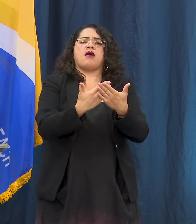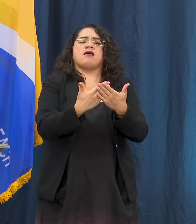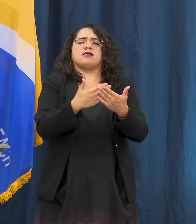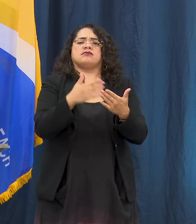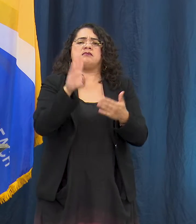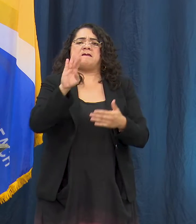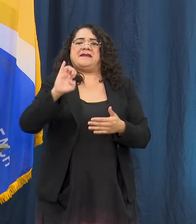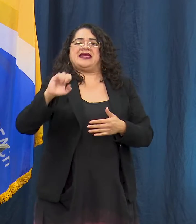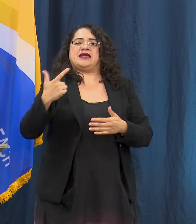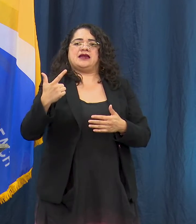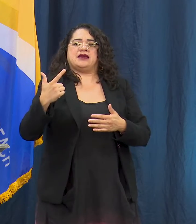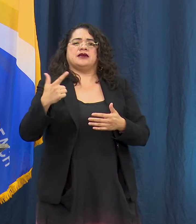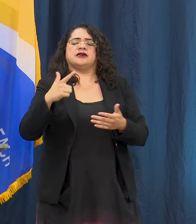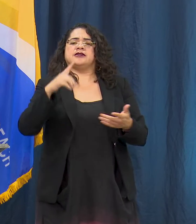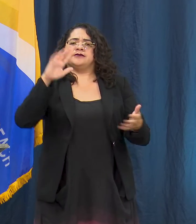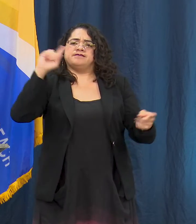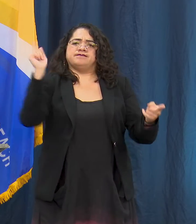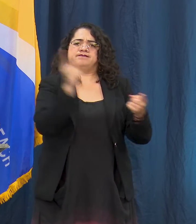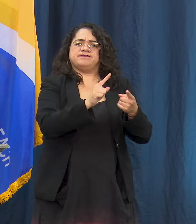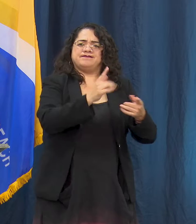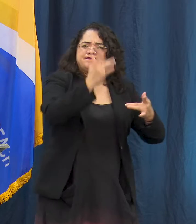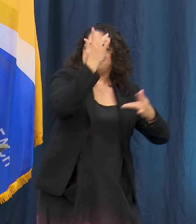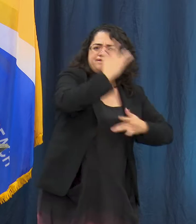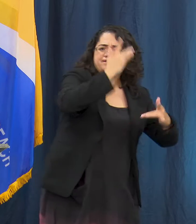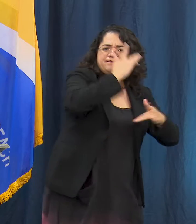means that we stand for the overall wellness of our communities and all of